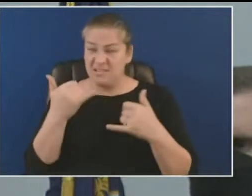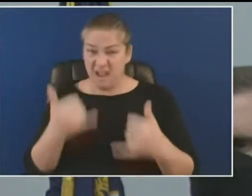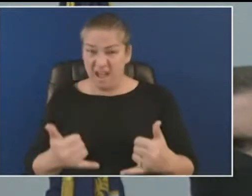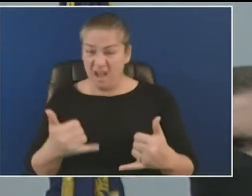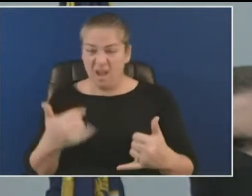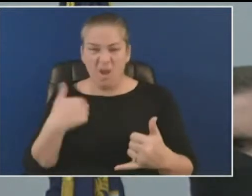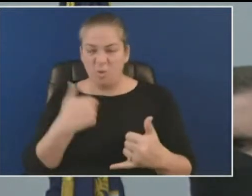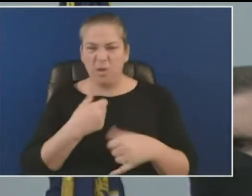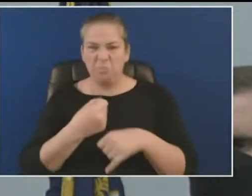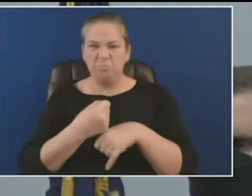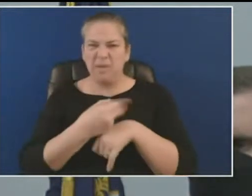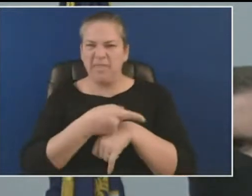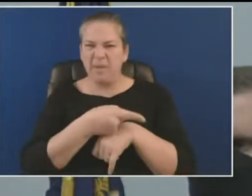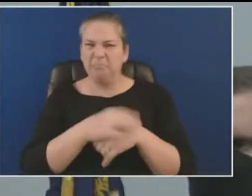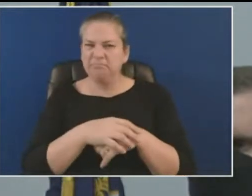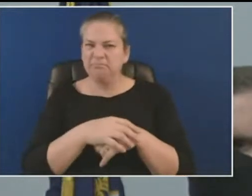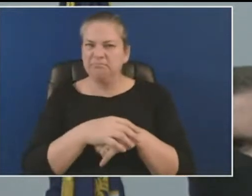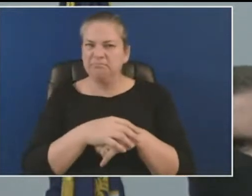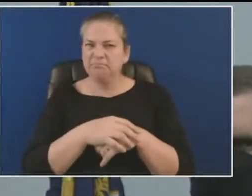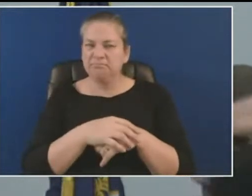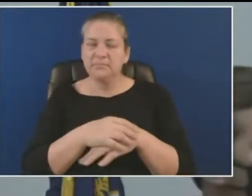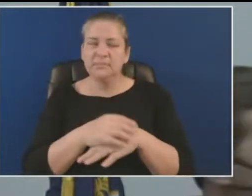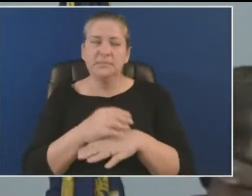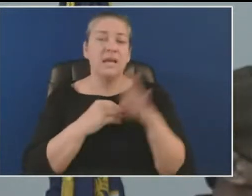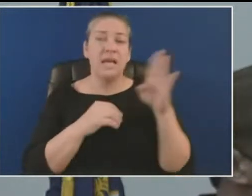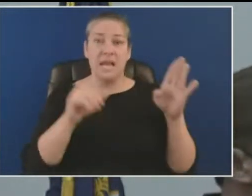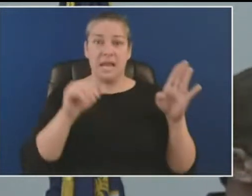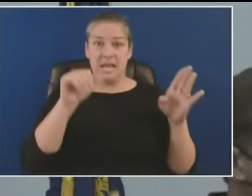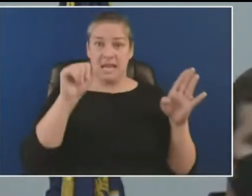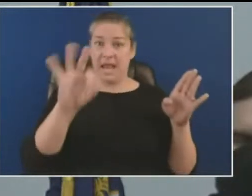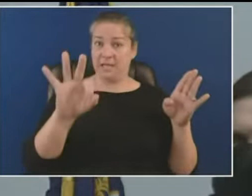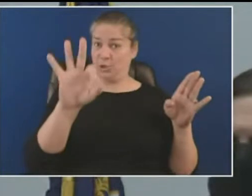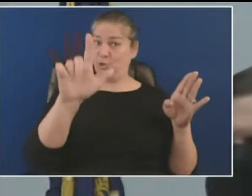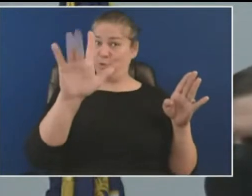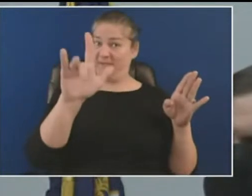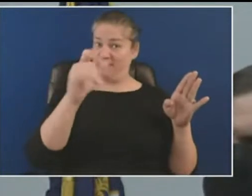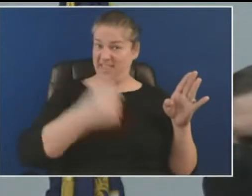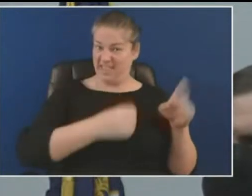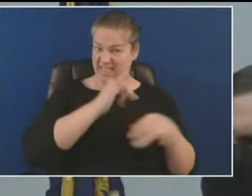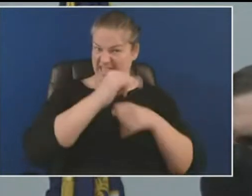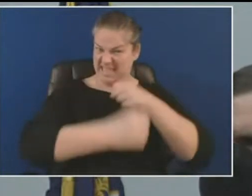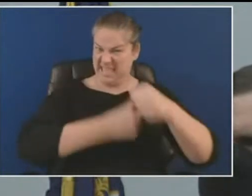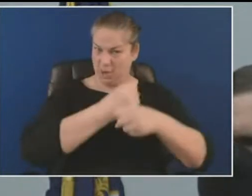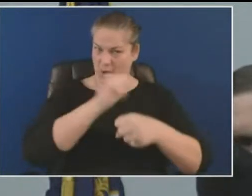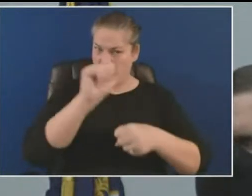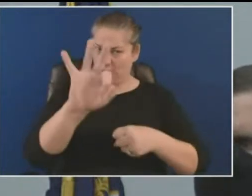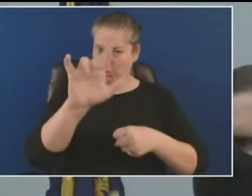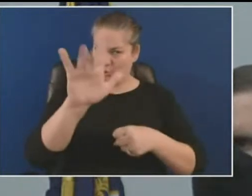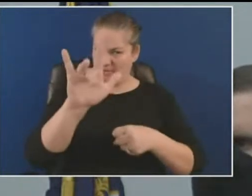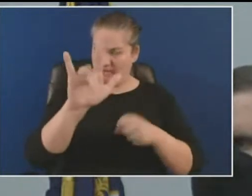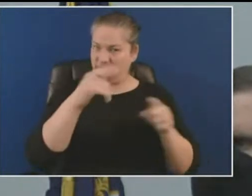possibly the longest track today. But we're not about breaking records for the event or about